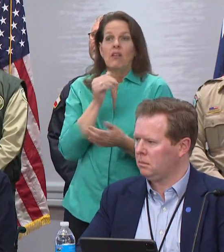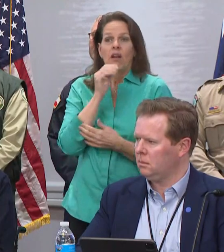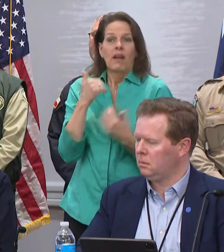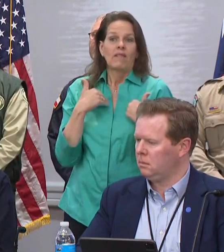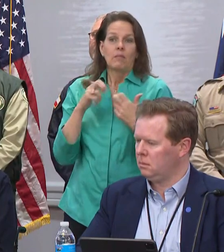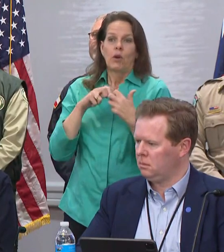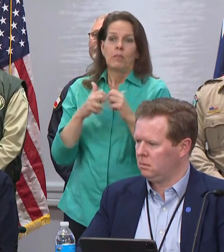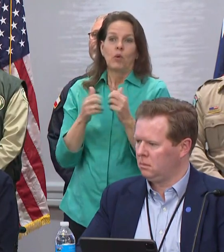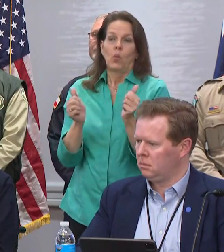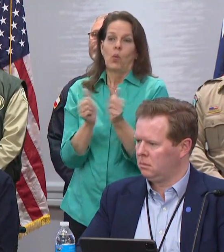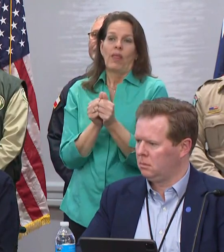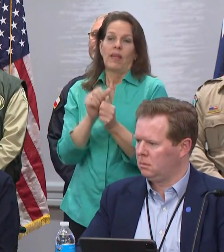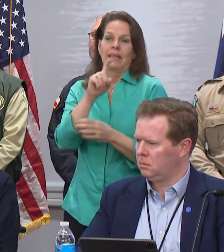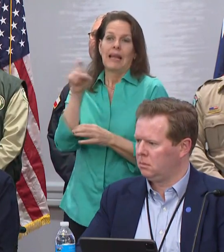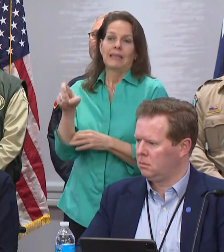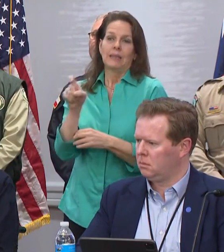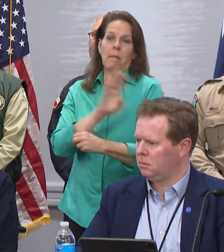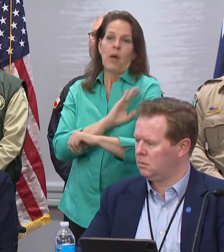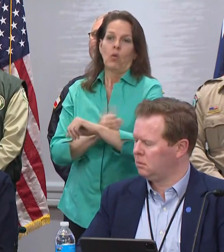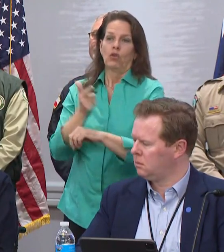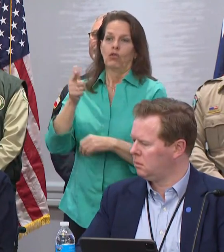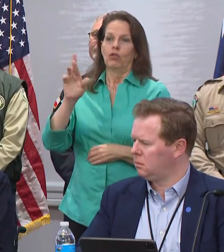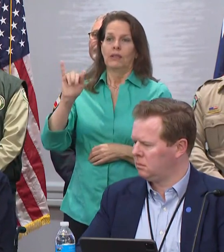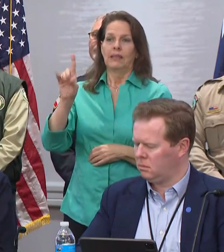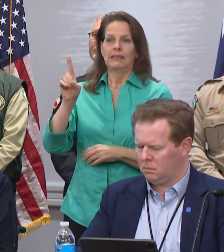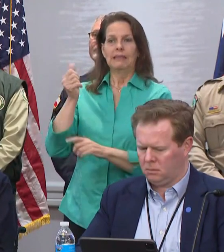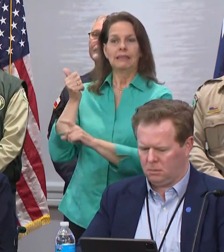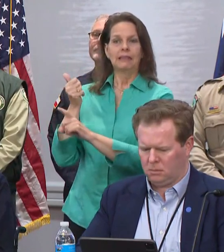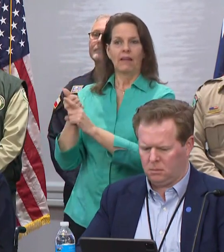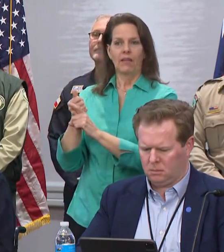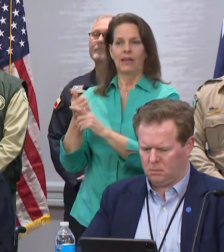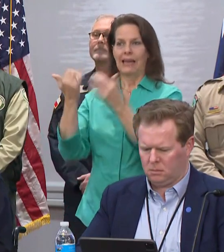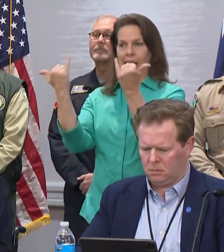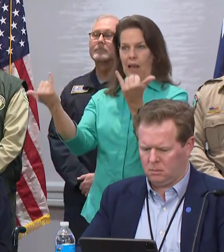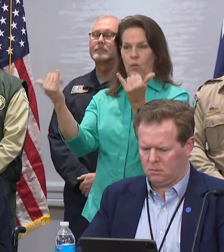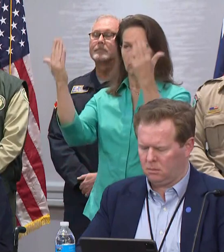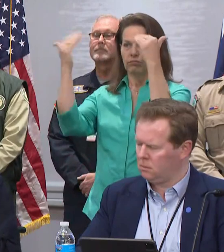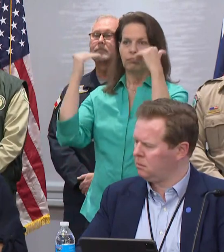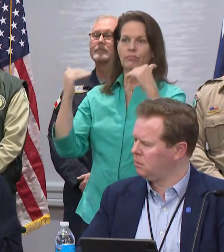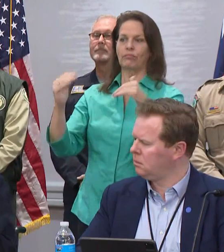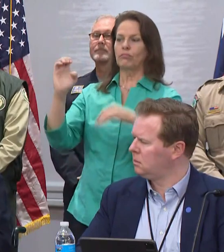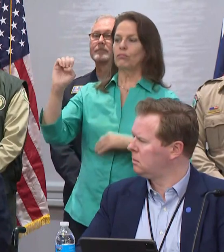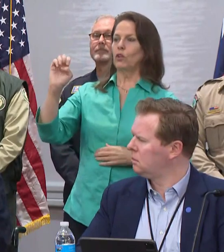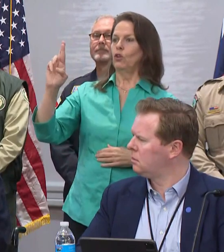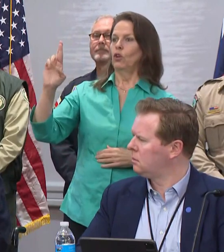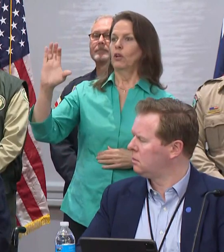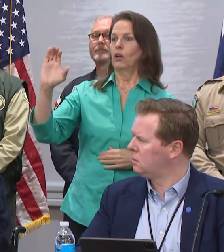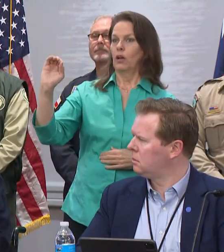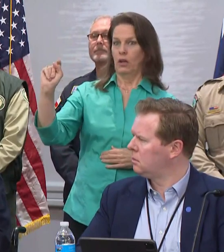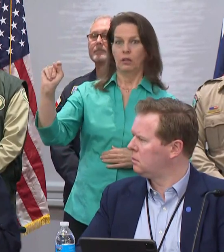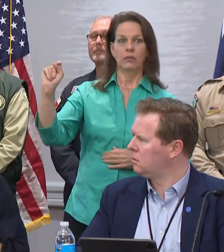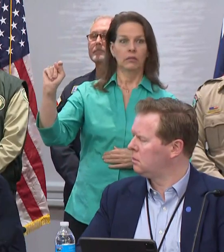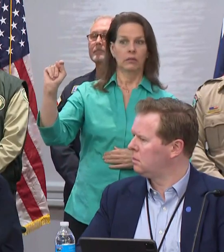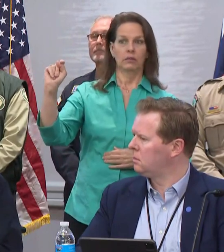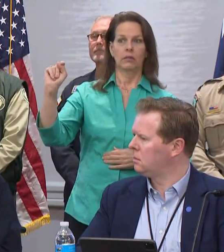with the Texas power grid itself. Erkut and the head of our cut will